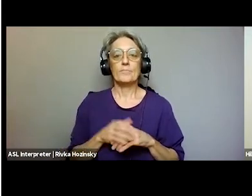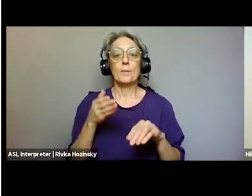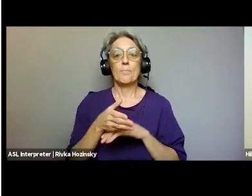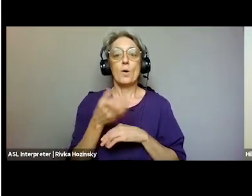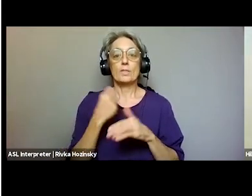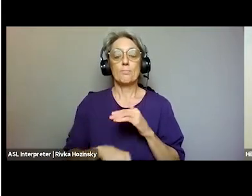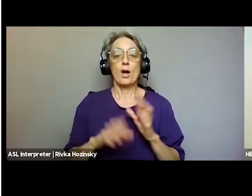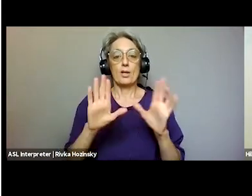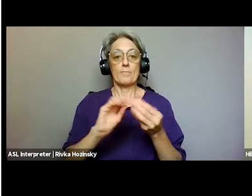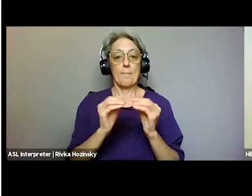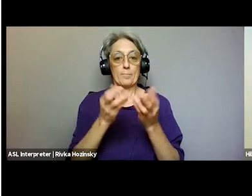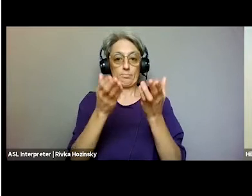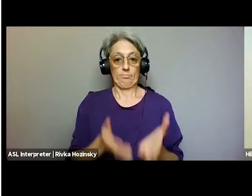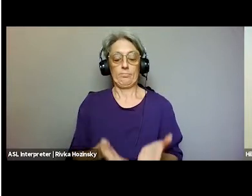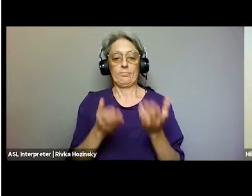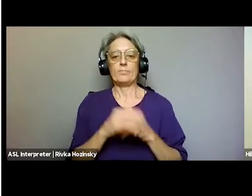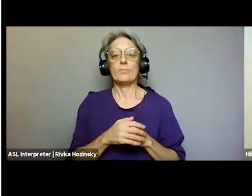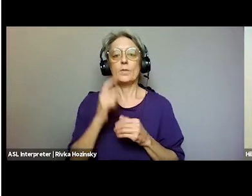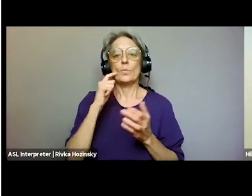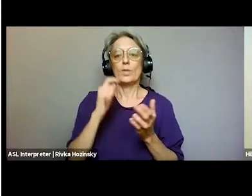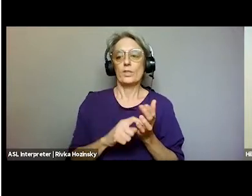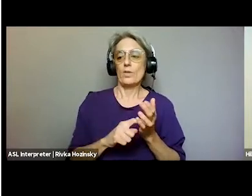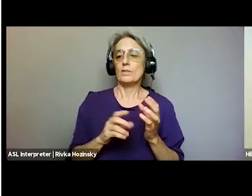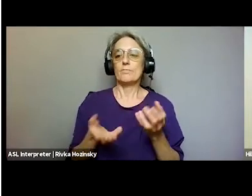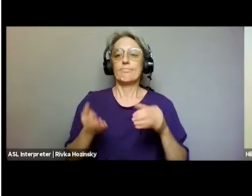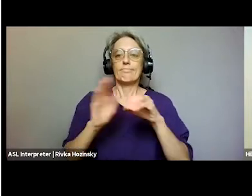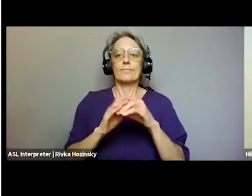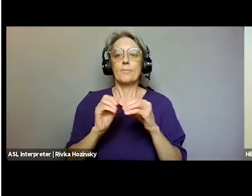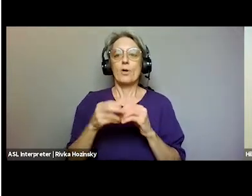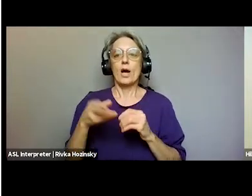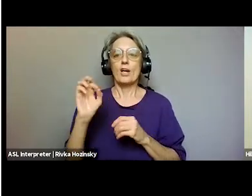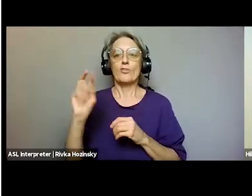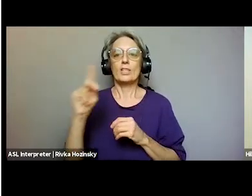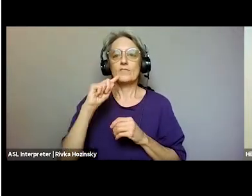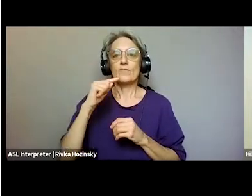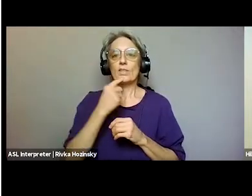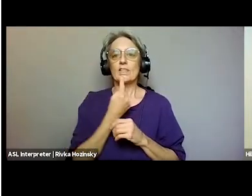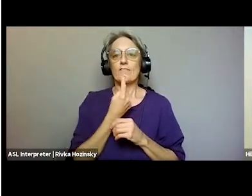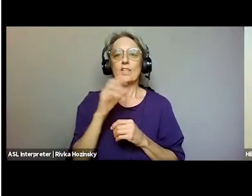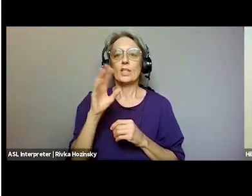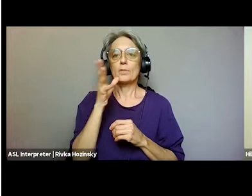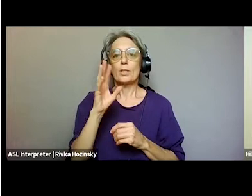what we observe is that there's elevated risk for severe maternal morbidity among individuals with